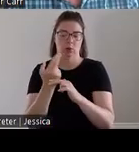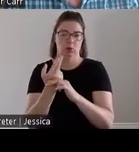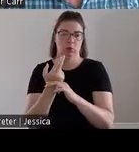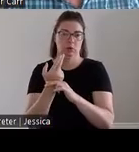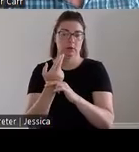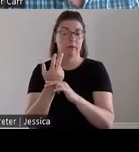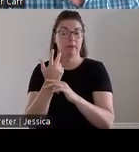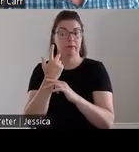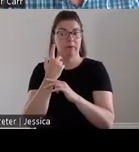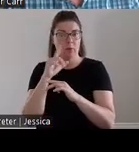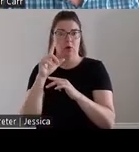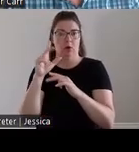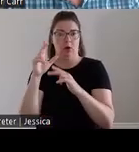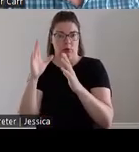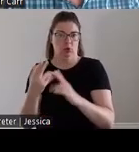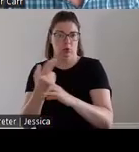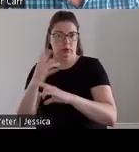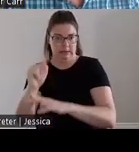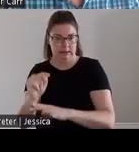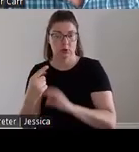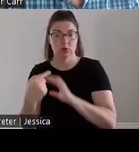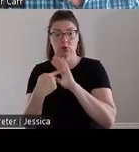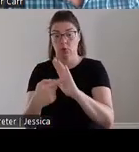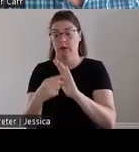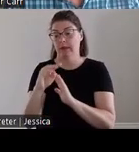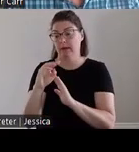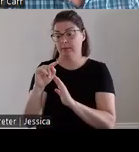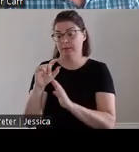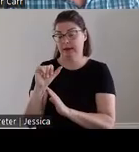will be presented to the user. While displaying metadata recorded in the 532 Accessibility Note